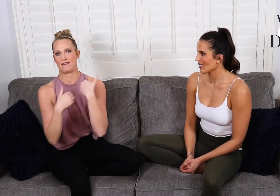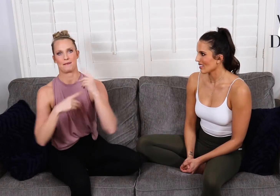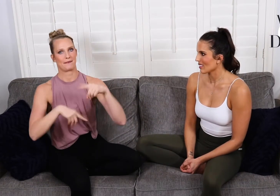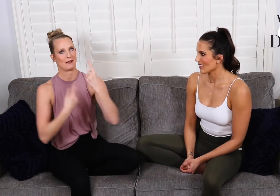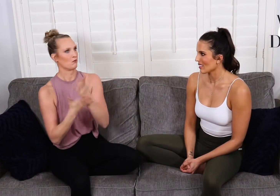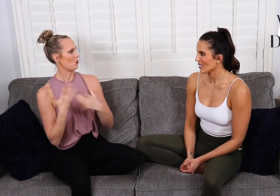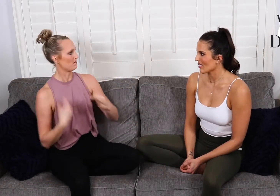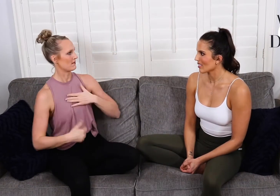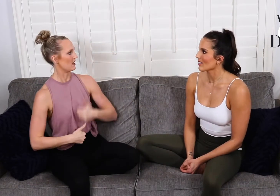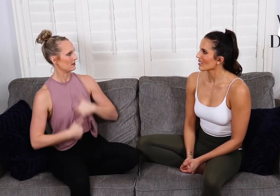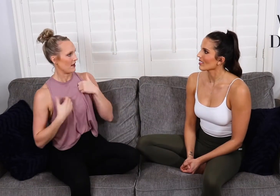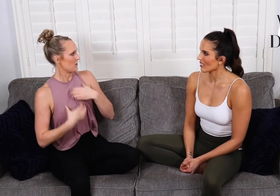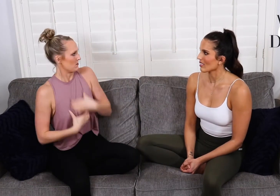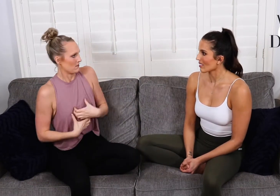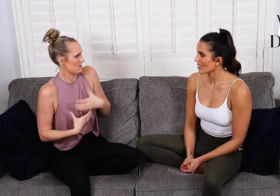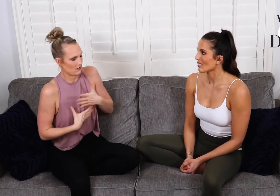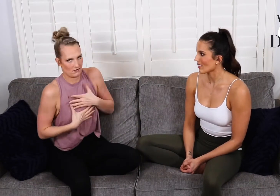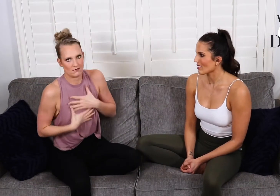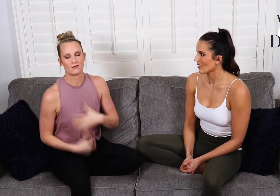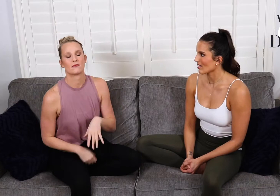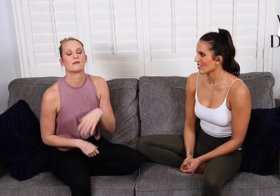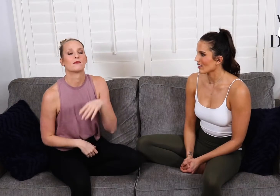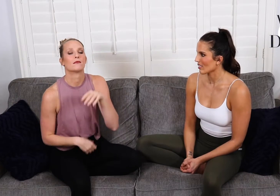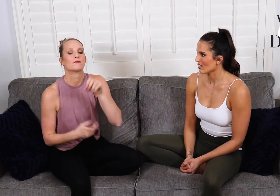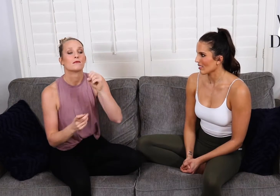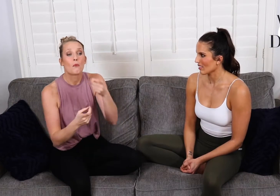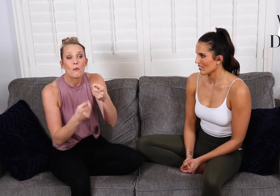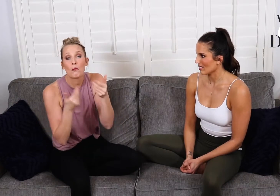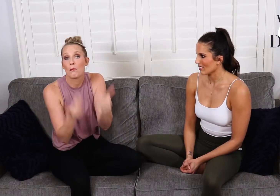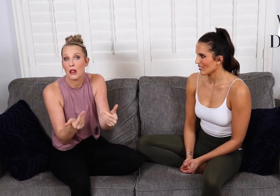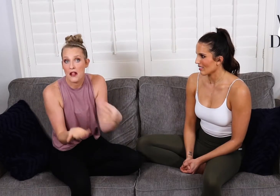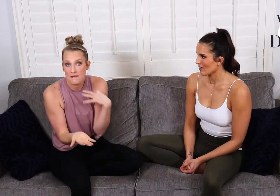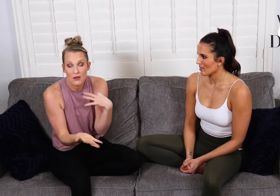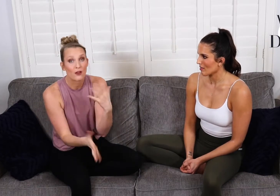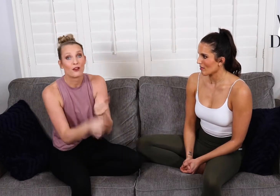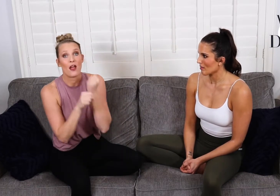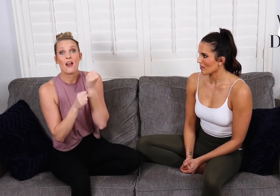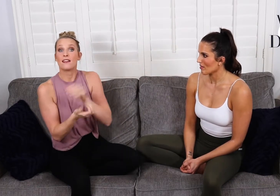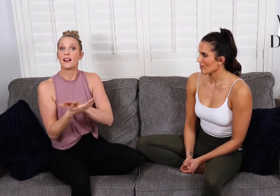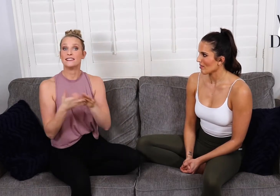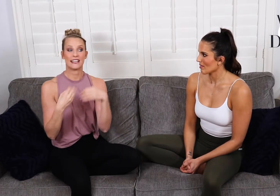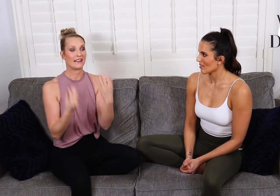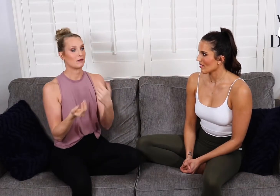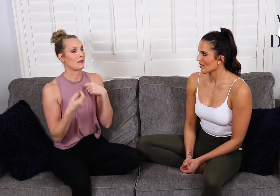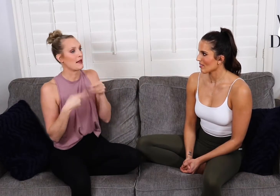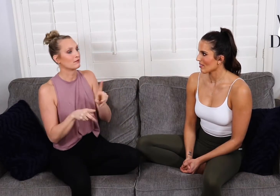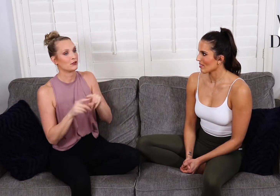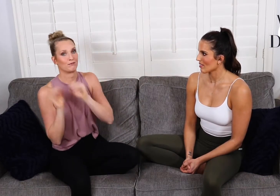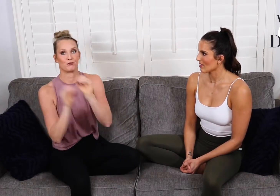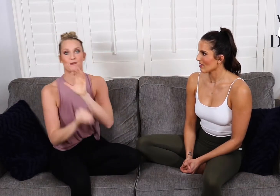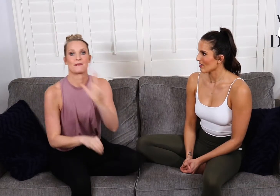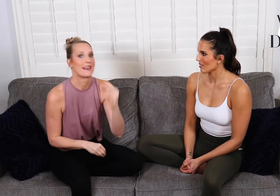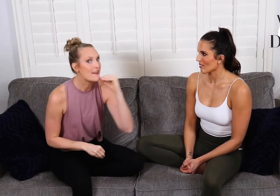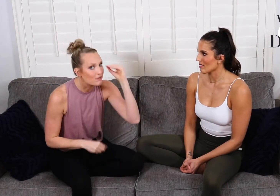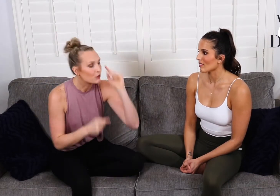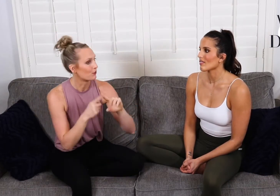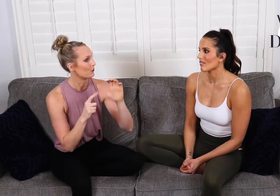part of my life and that's my goals. So I went ahead and applied and I got that job, which was great because it gave me an opportunity to move